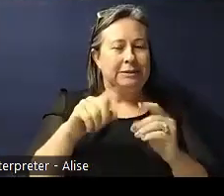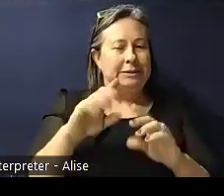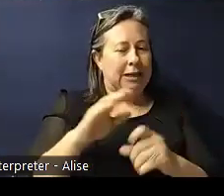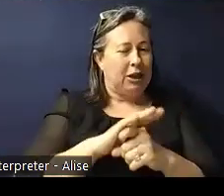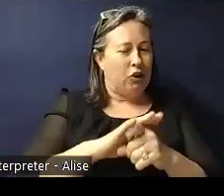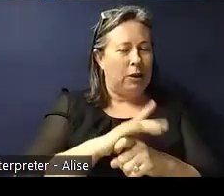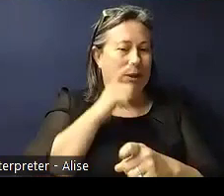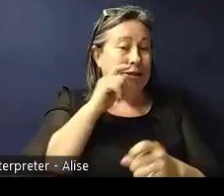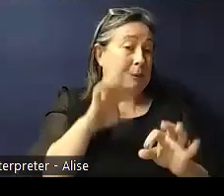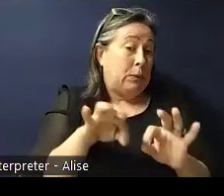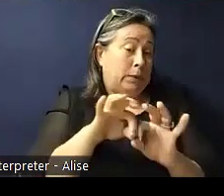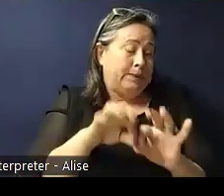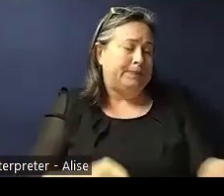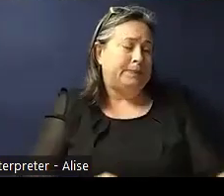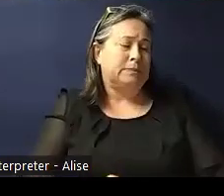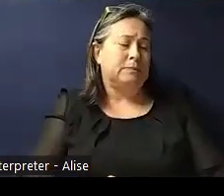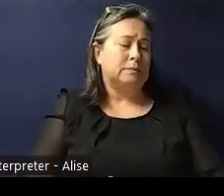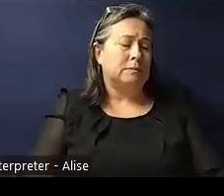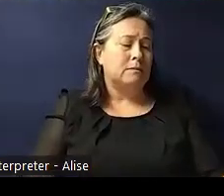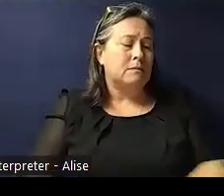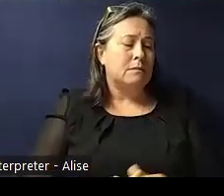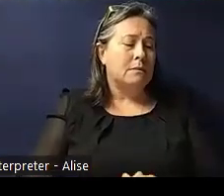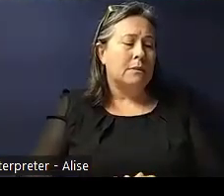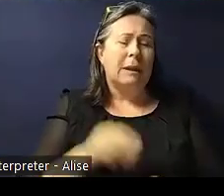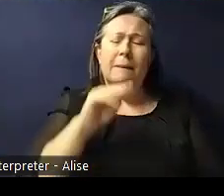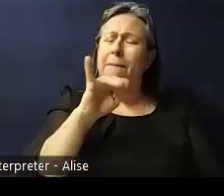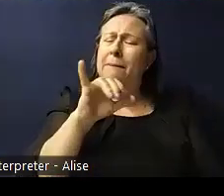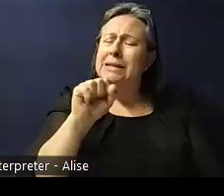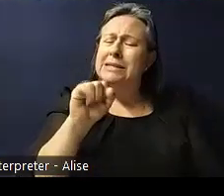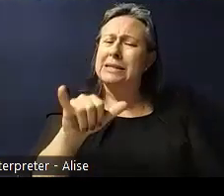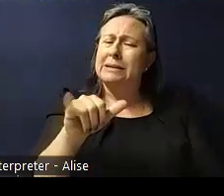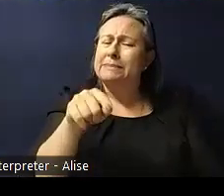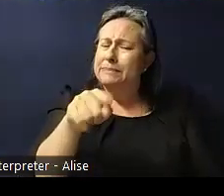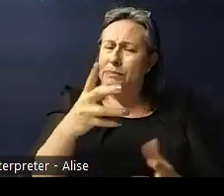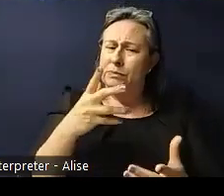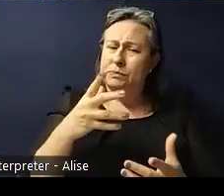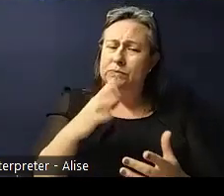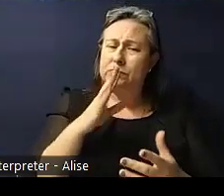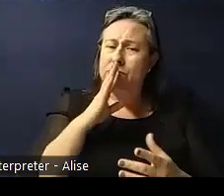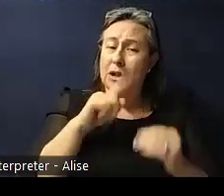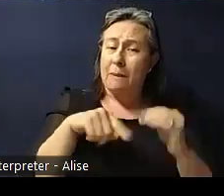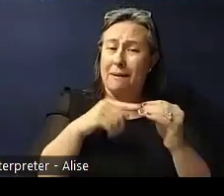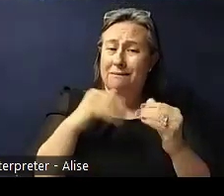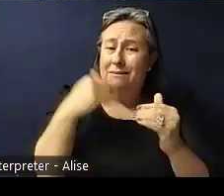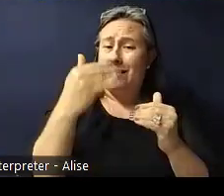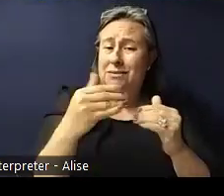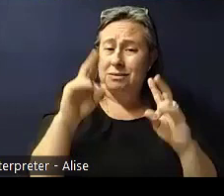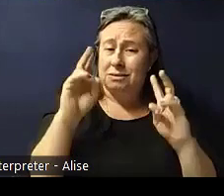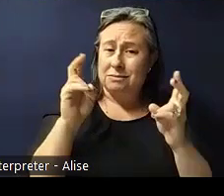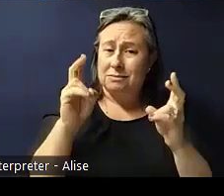Missy, do you want to talk a little bit about the next topic, grappling with potential issues